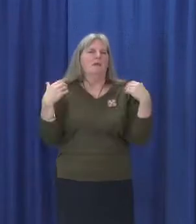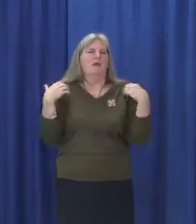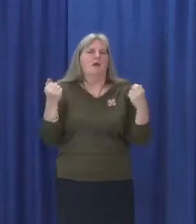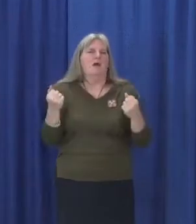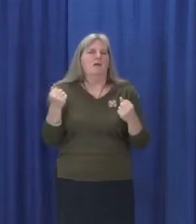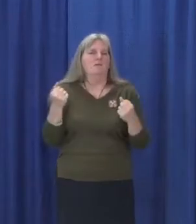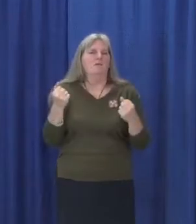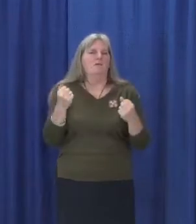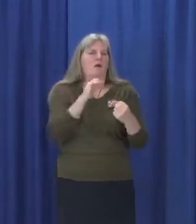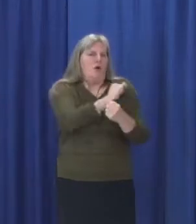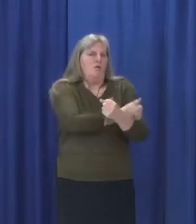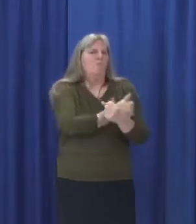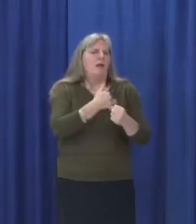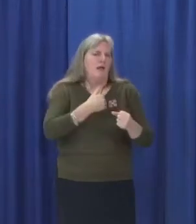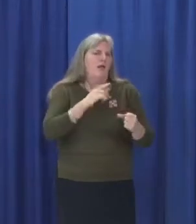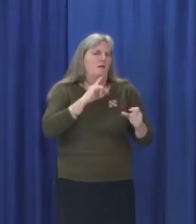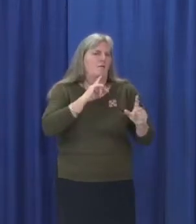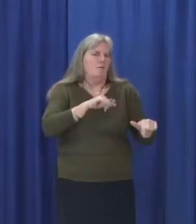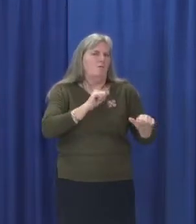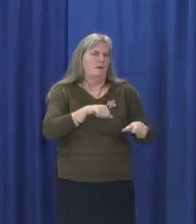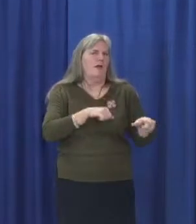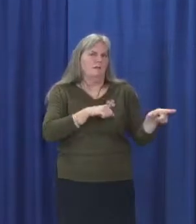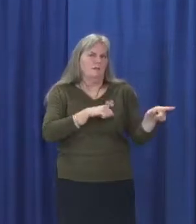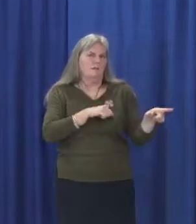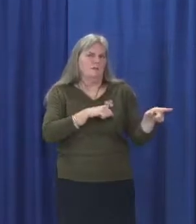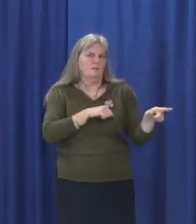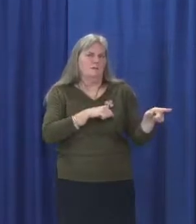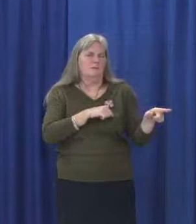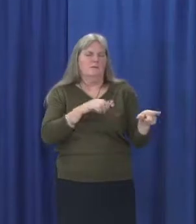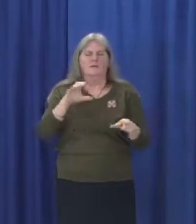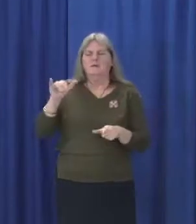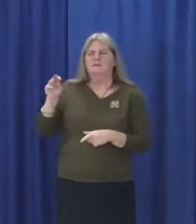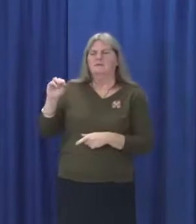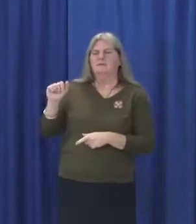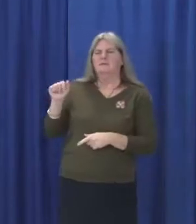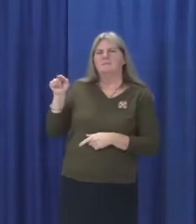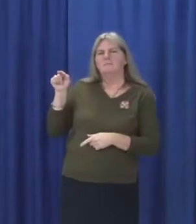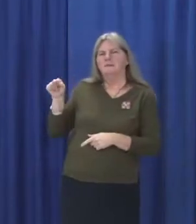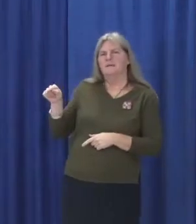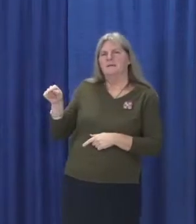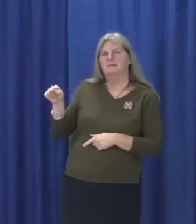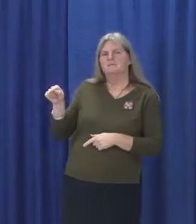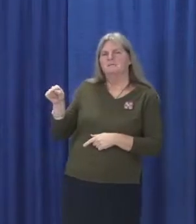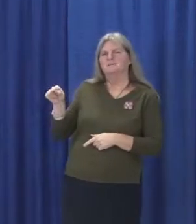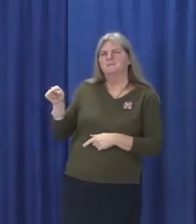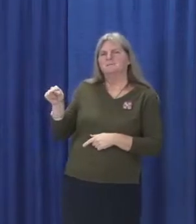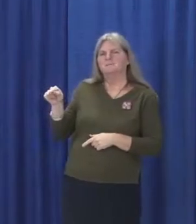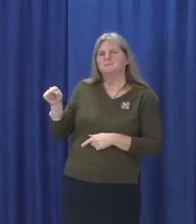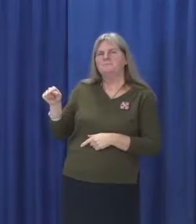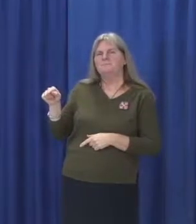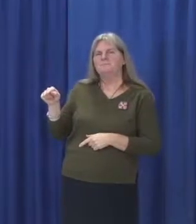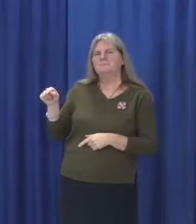that authority. A civil emergency measure act